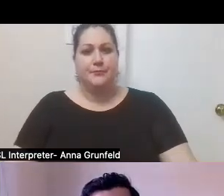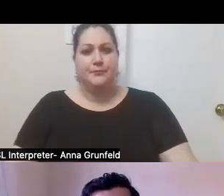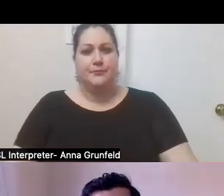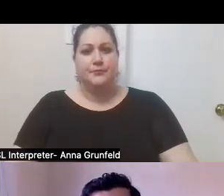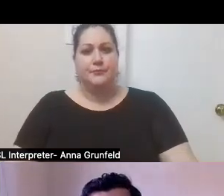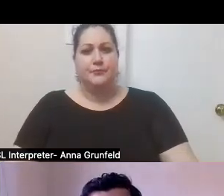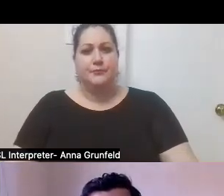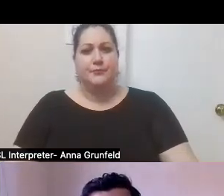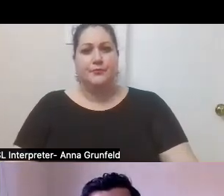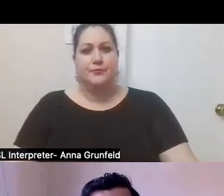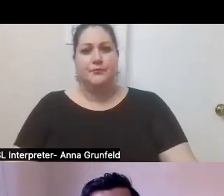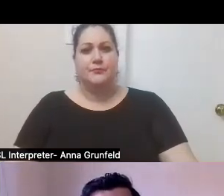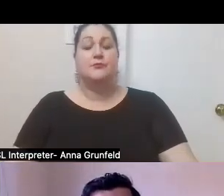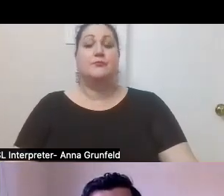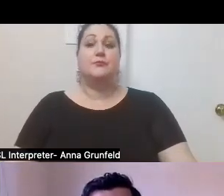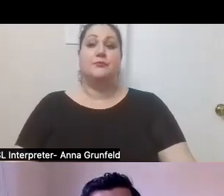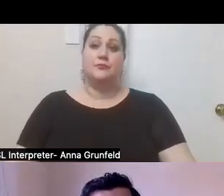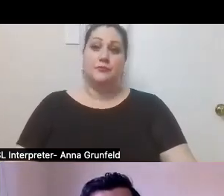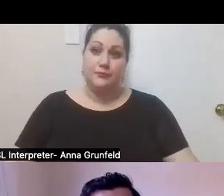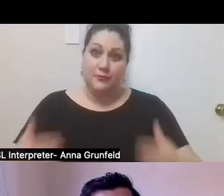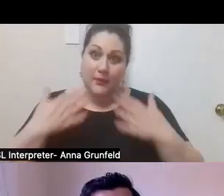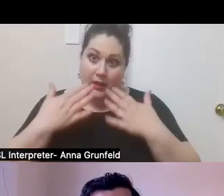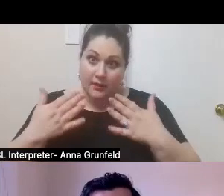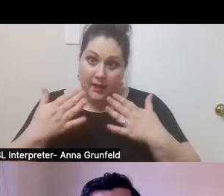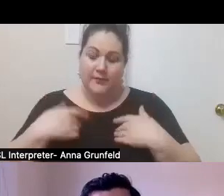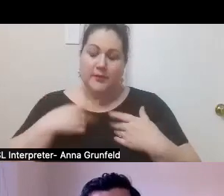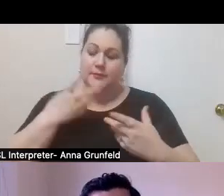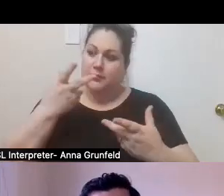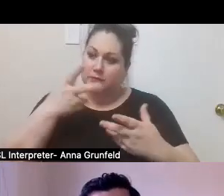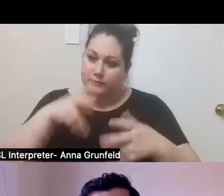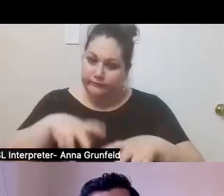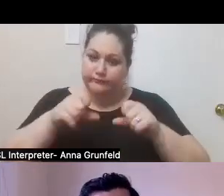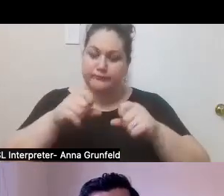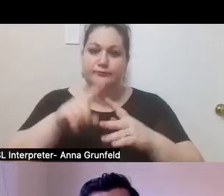Thankfully, I was entering into the rehabilitation phase.